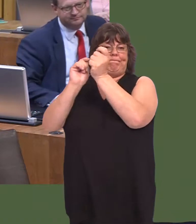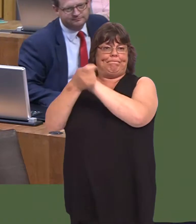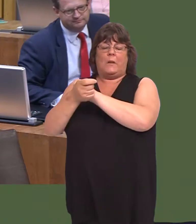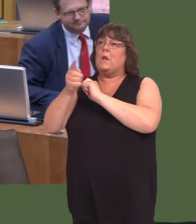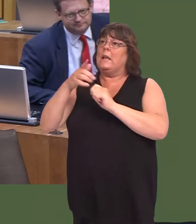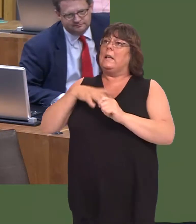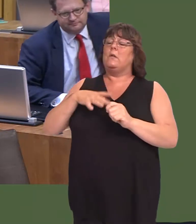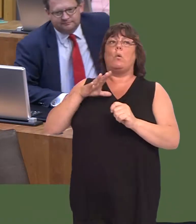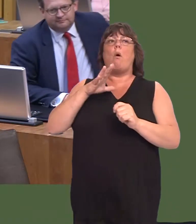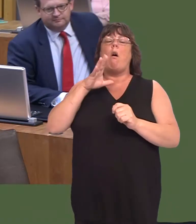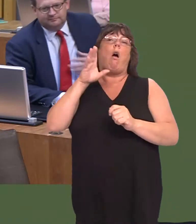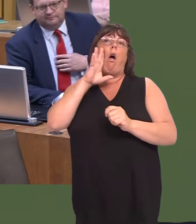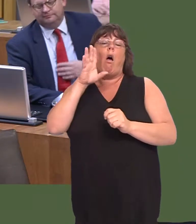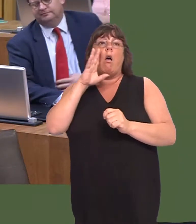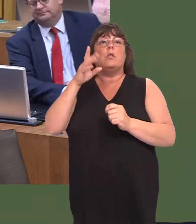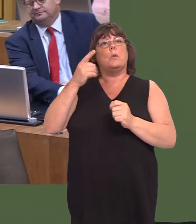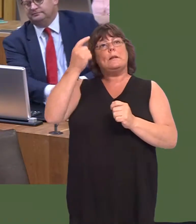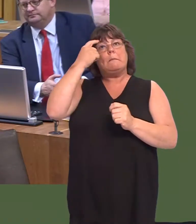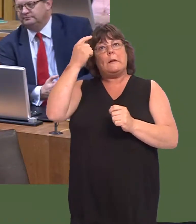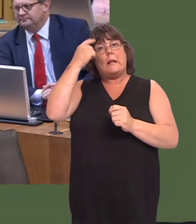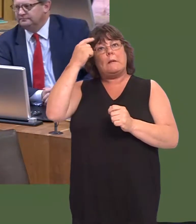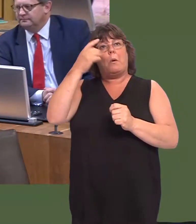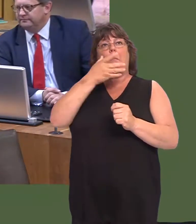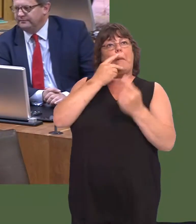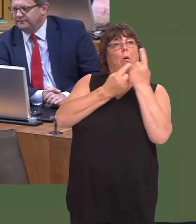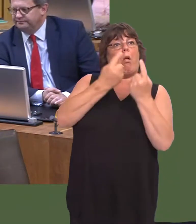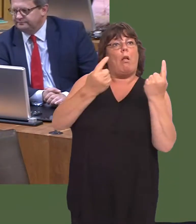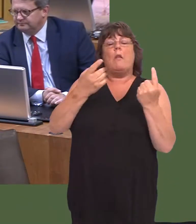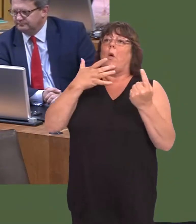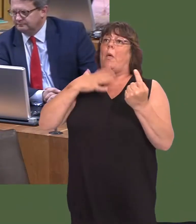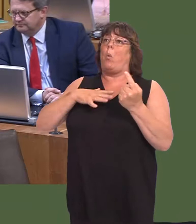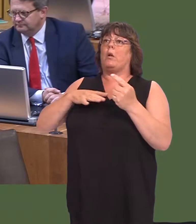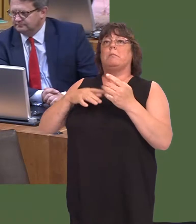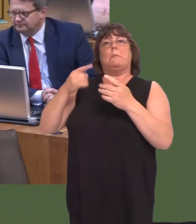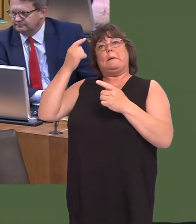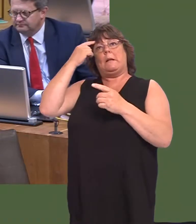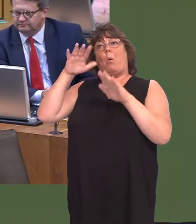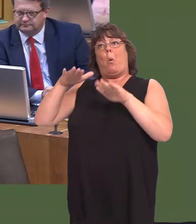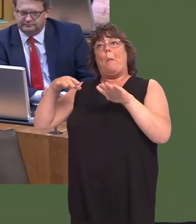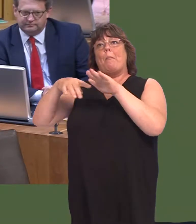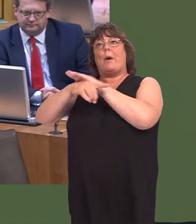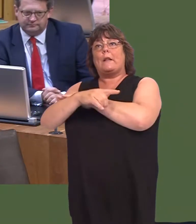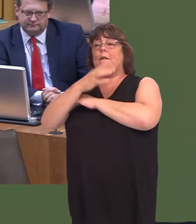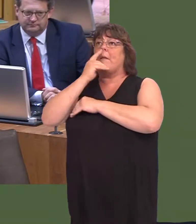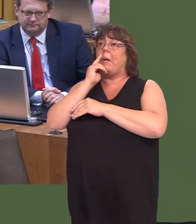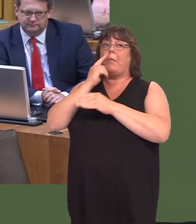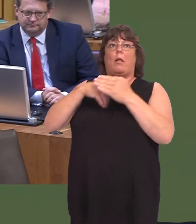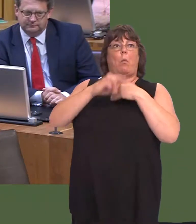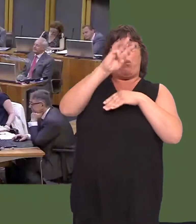sensible voices in order that there should be a sensible Brexit that works for the people of Wales, the people of Britain, and particularly for businesses and jobs.